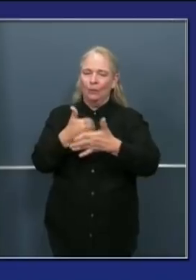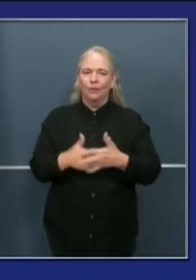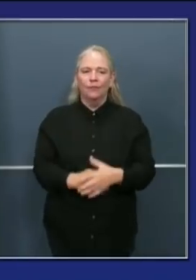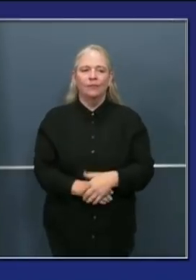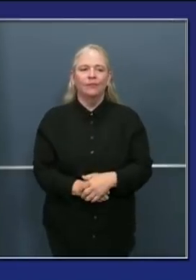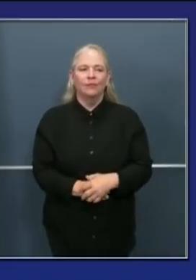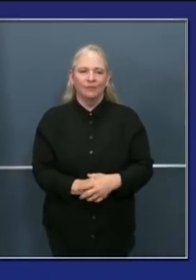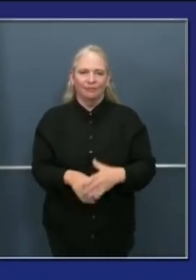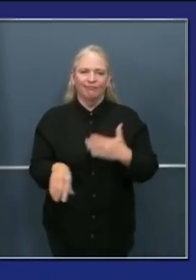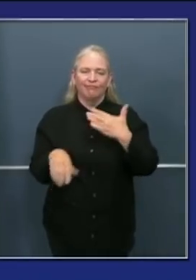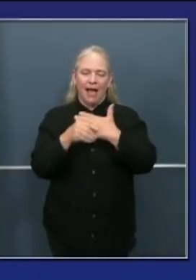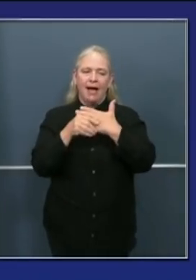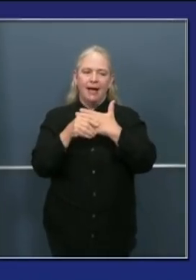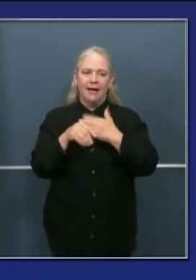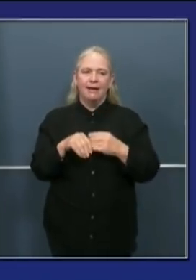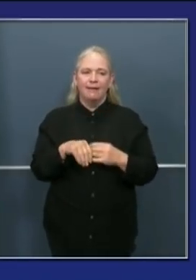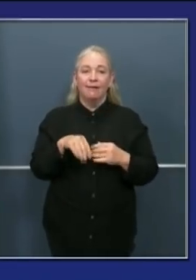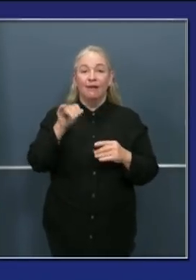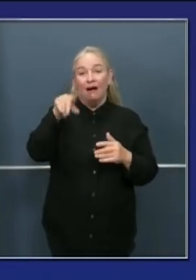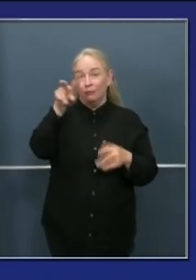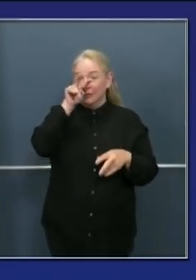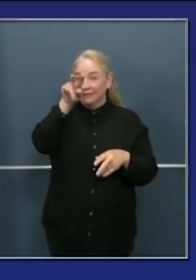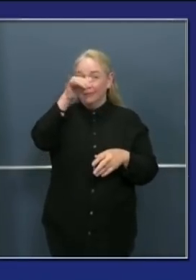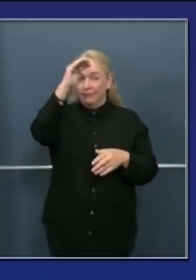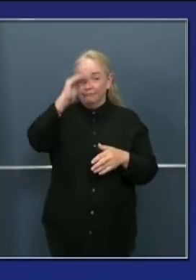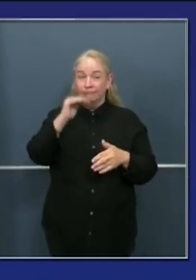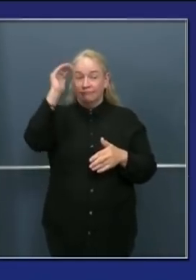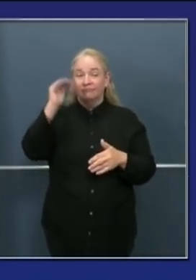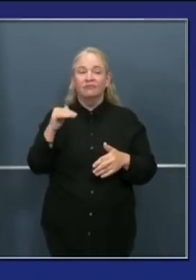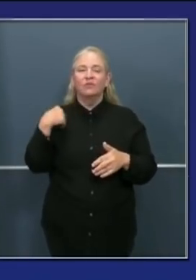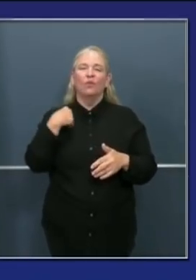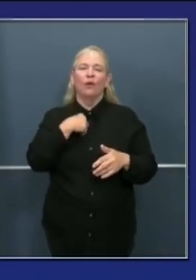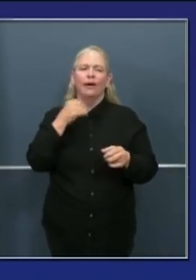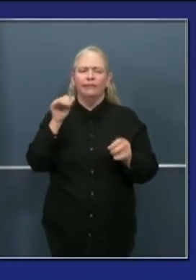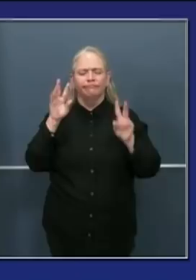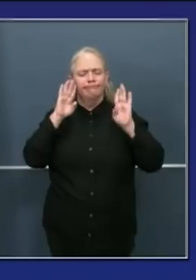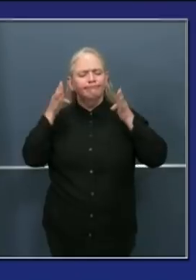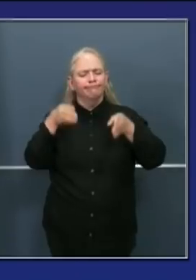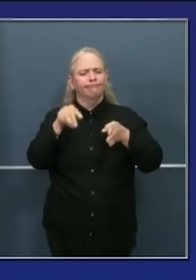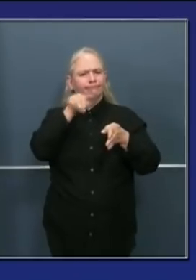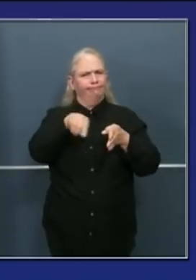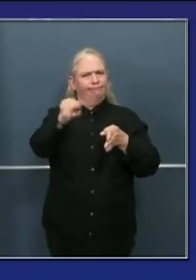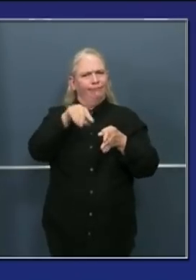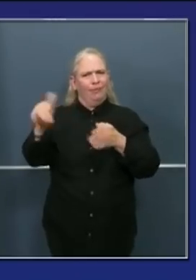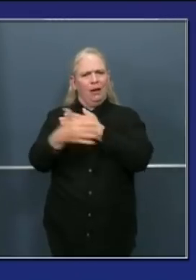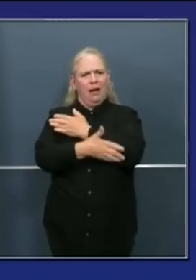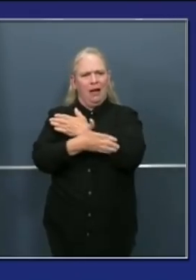MONITORING LIST, THOSE SIX COUNTIES THAT WERE ADDED TO OUR